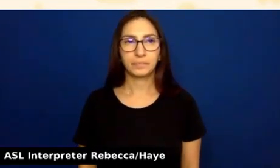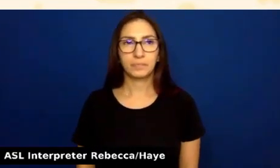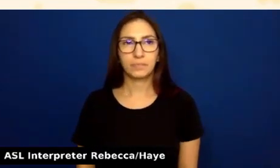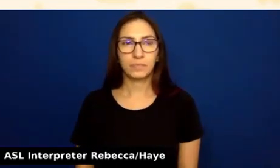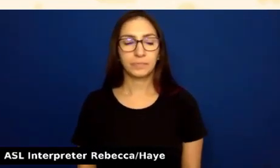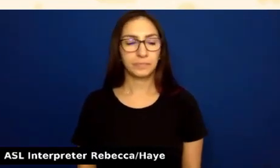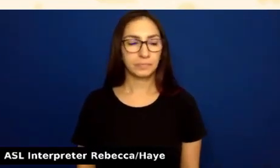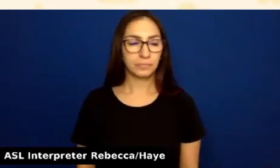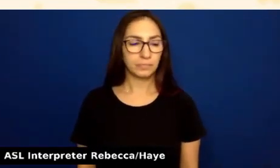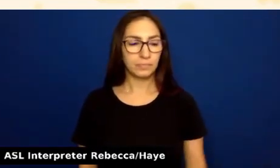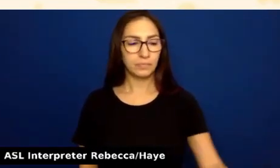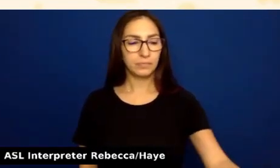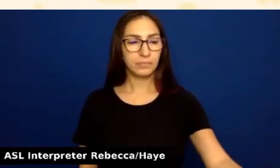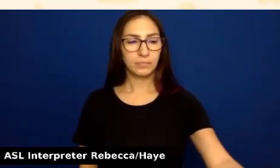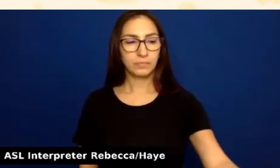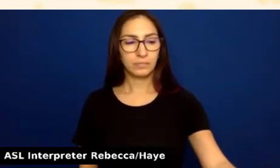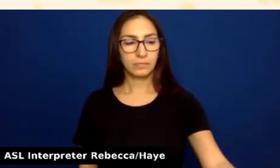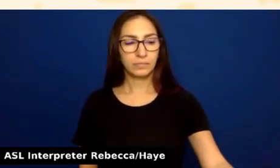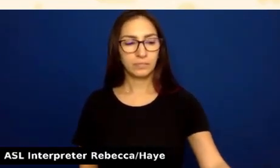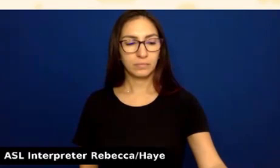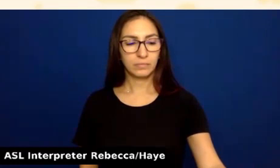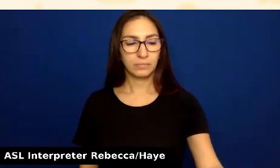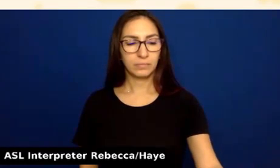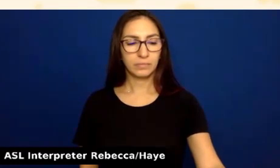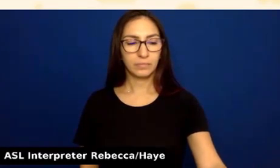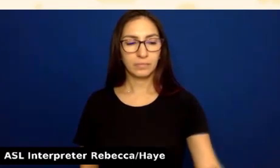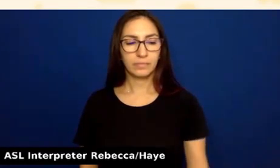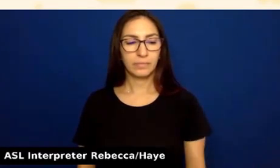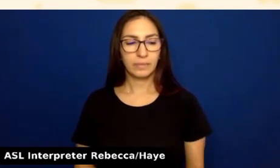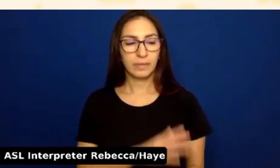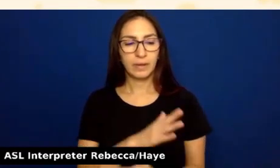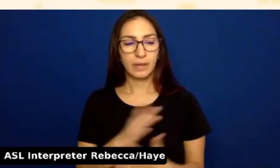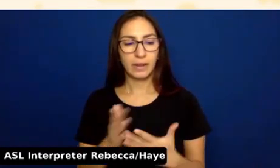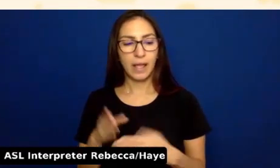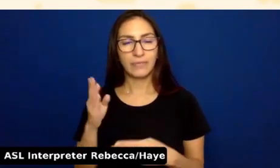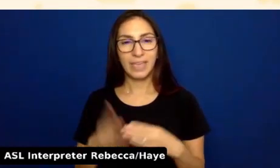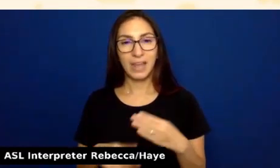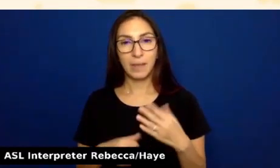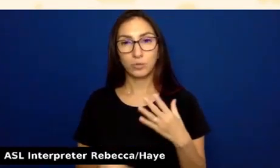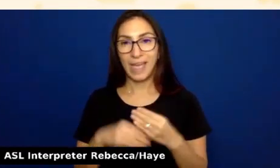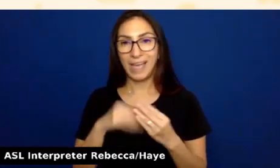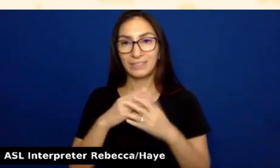And then at the end, I am going to add some screen reader text and see if it actually does.